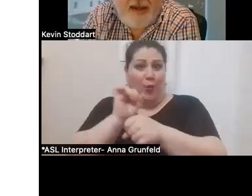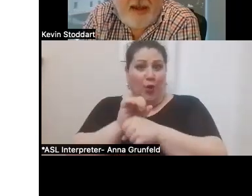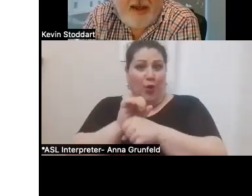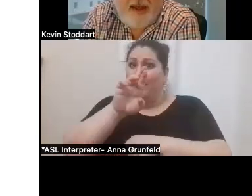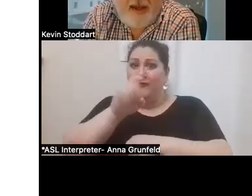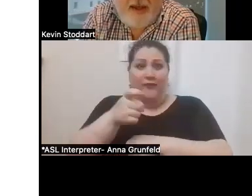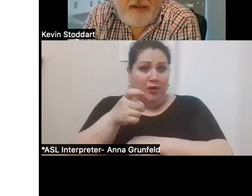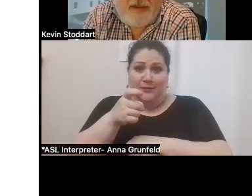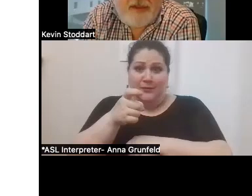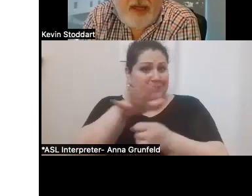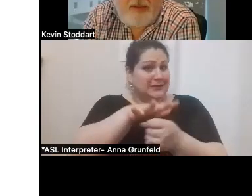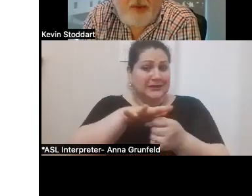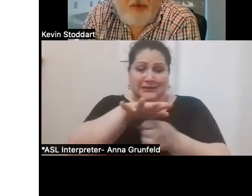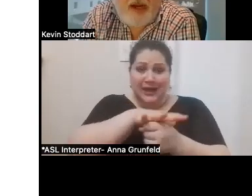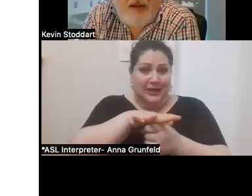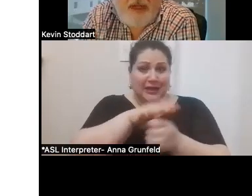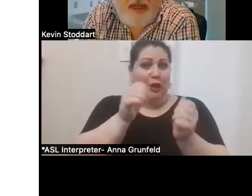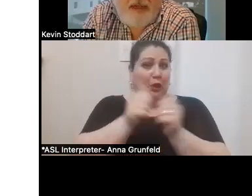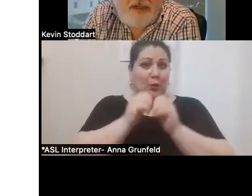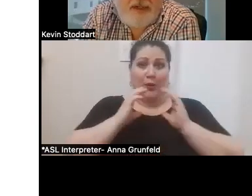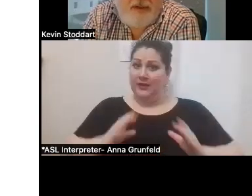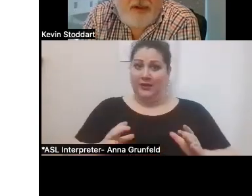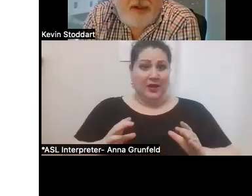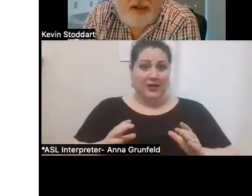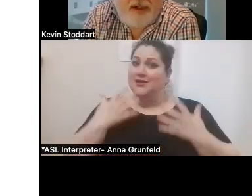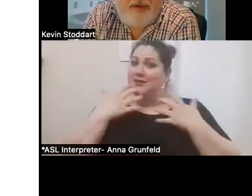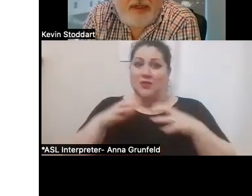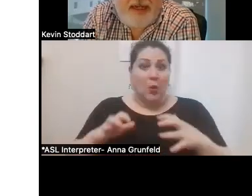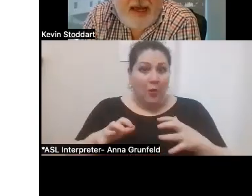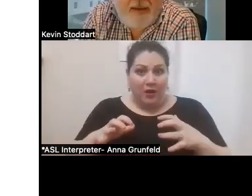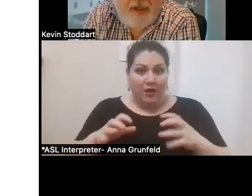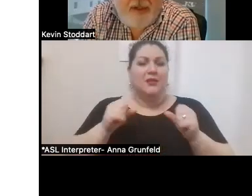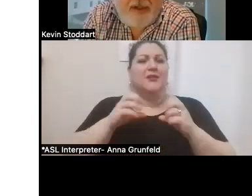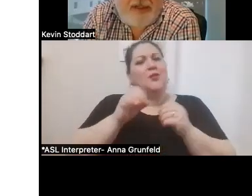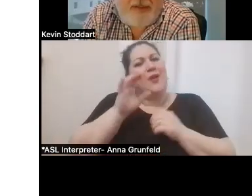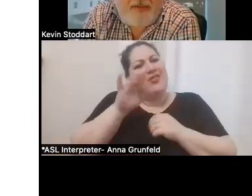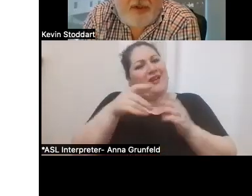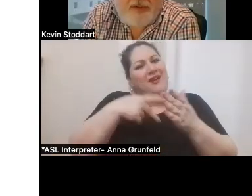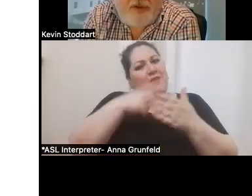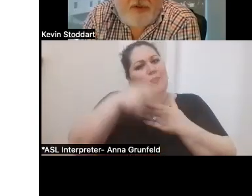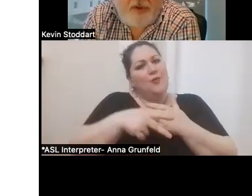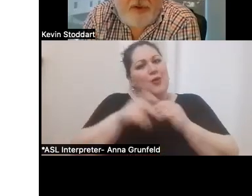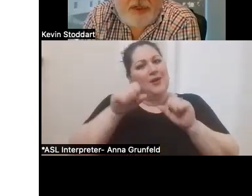So that program needed to kind of adapt some of their so-called